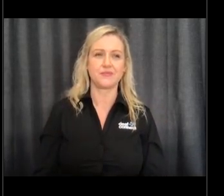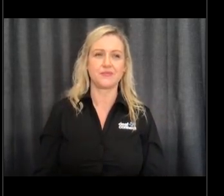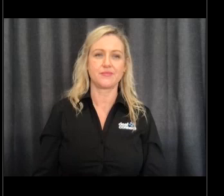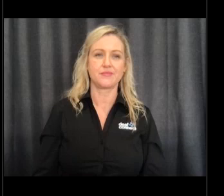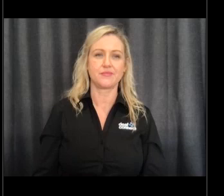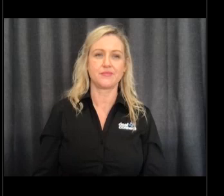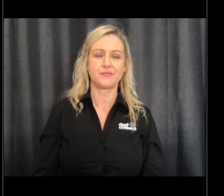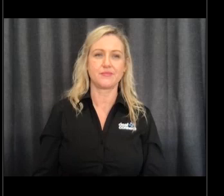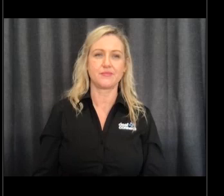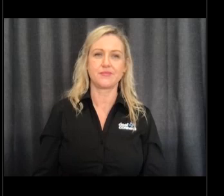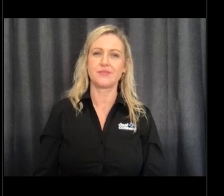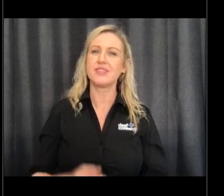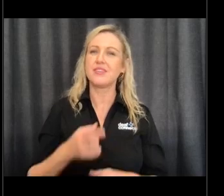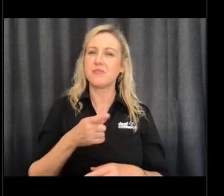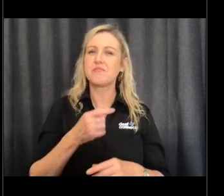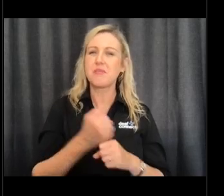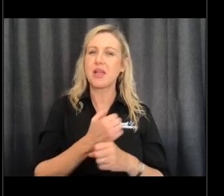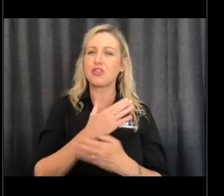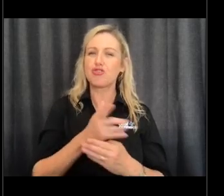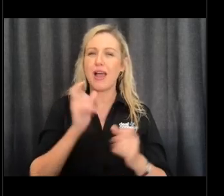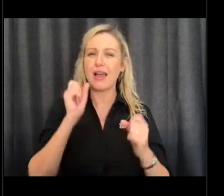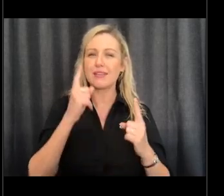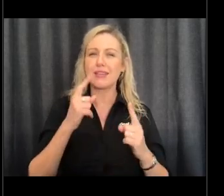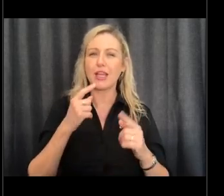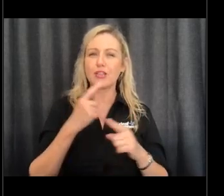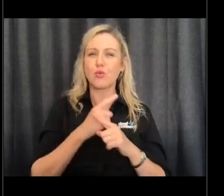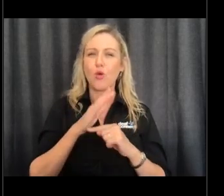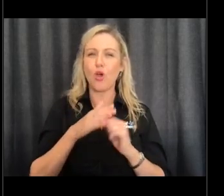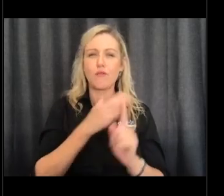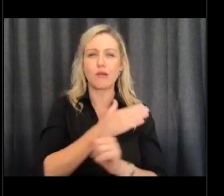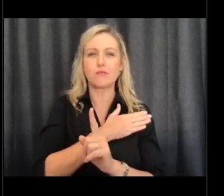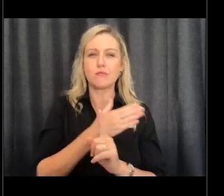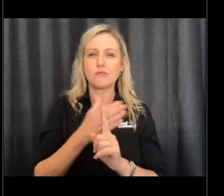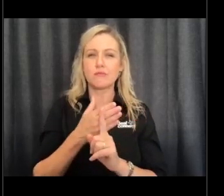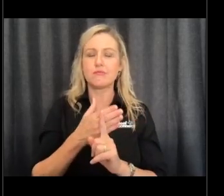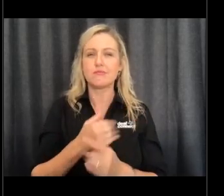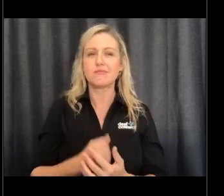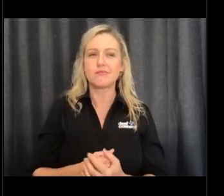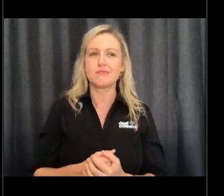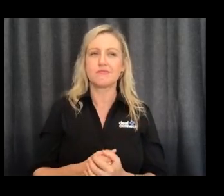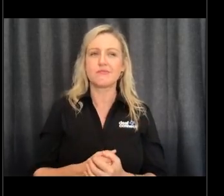has been talking about and helping us understand your knowledge moving forward to the second